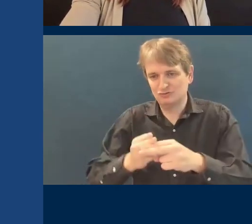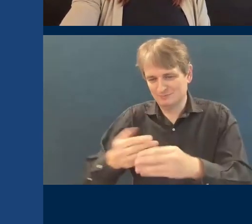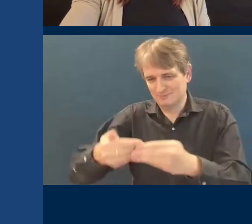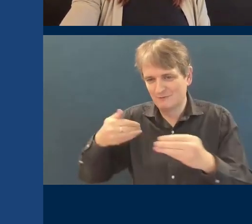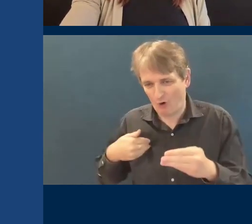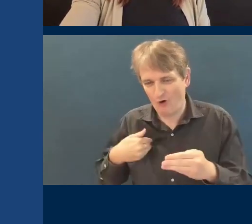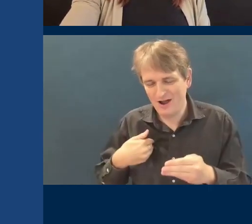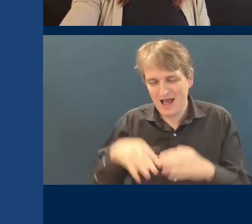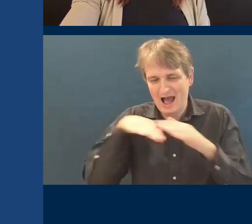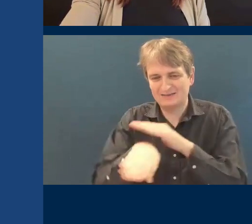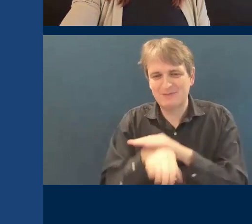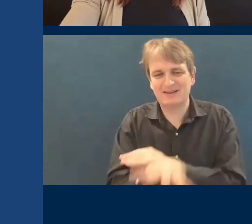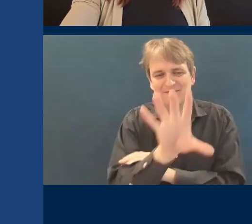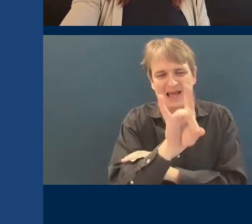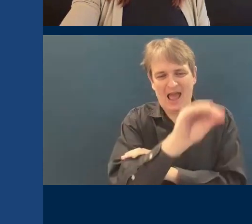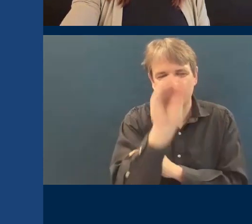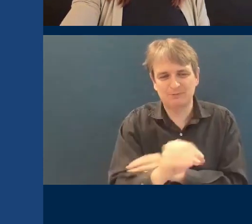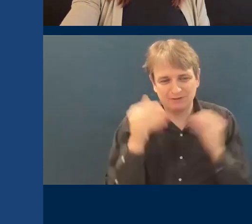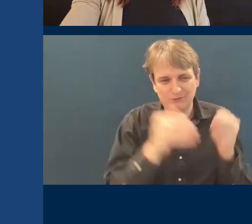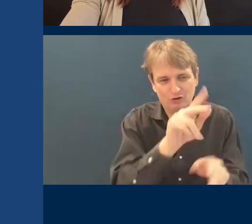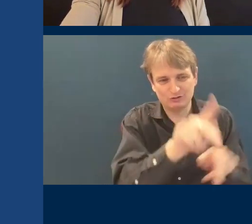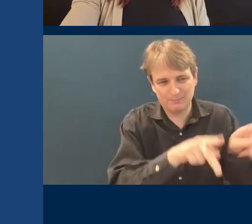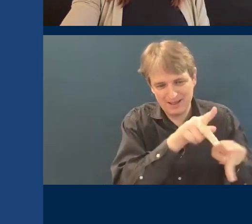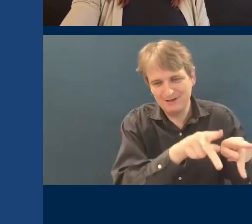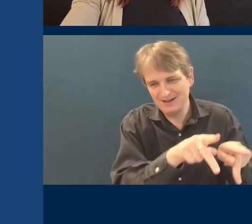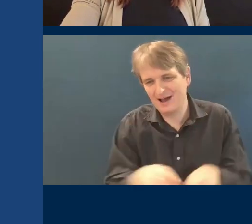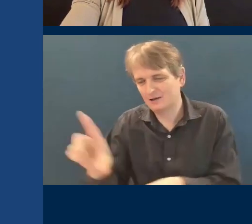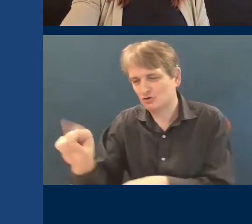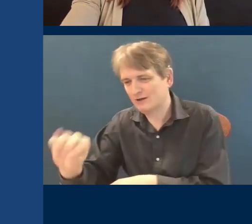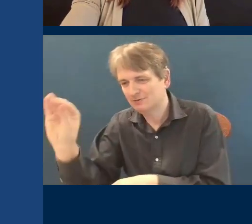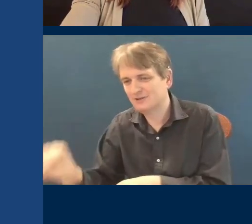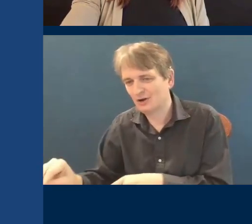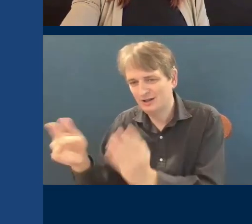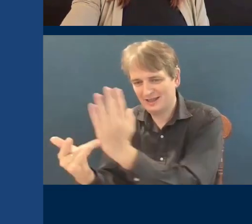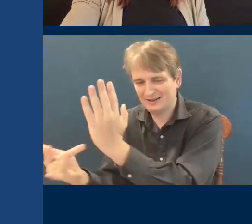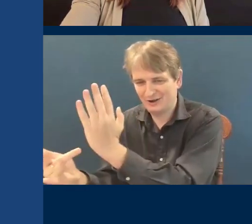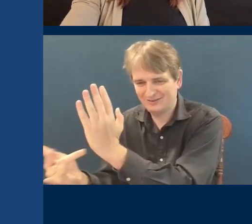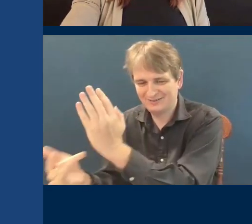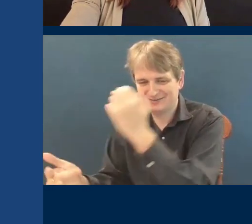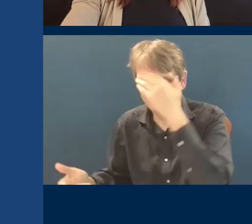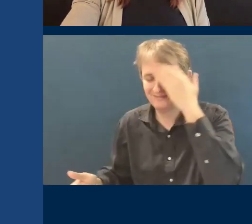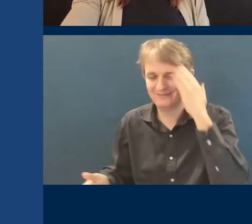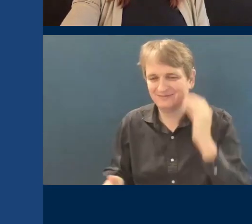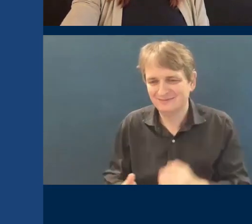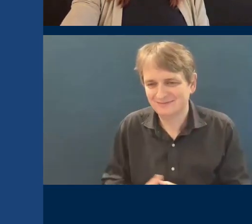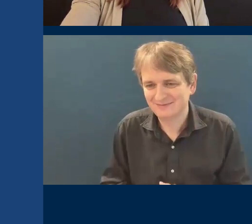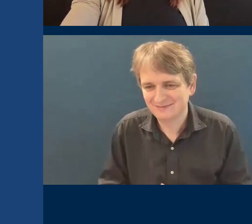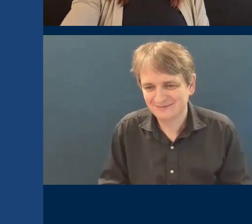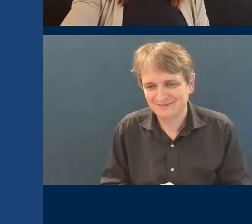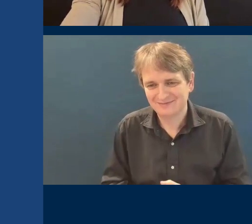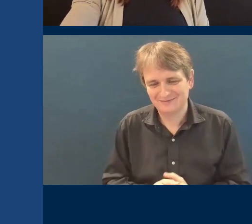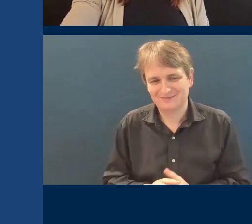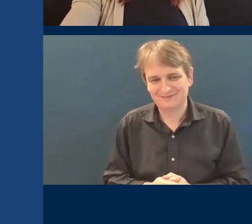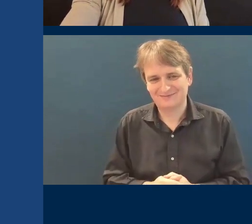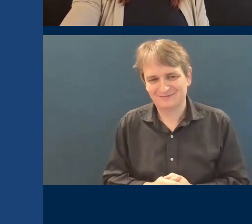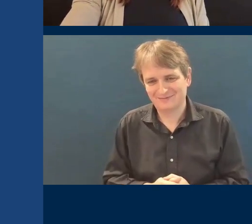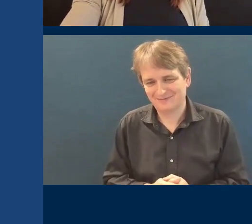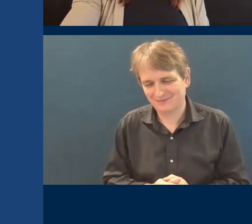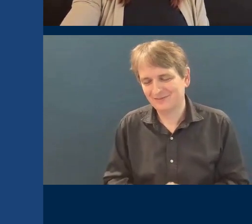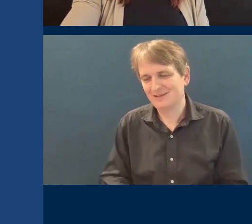Okay. So, as I mentioned before, accessibility is 58% focused on. I'm sorry, 80% focused on people and 20% on technology.